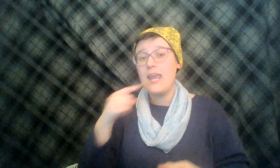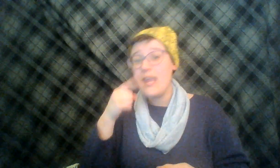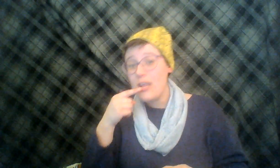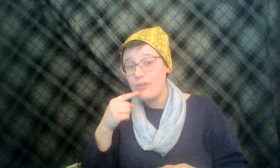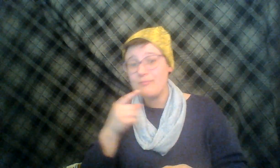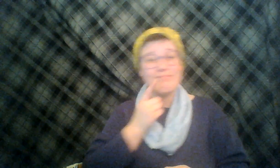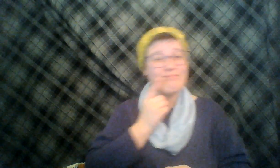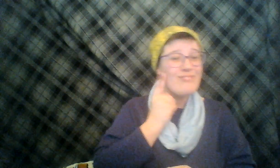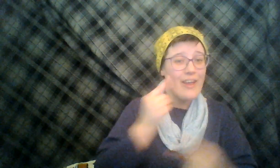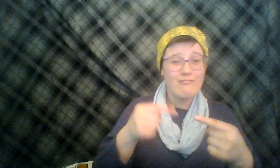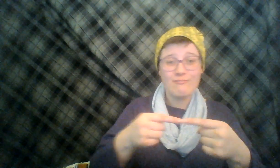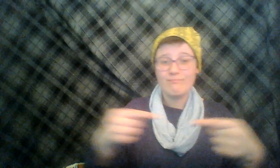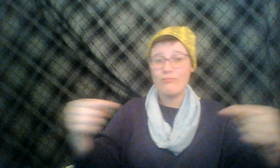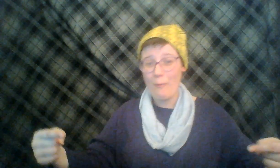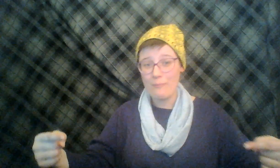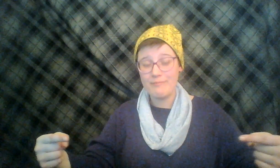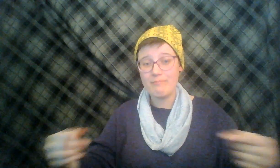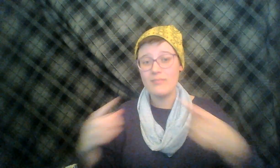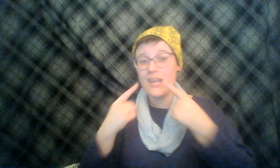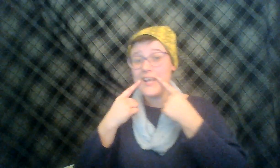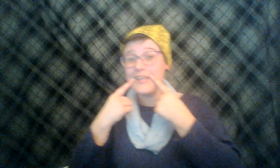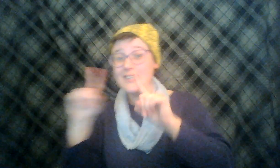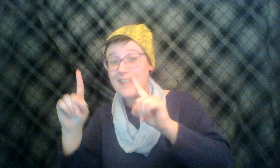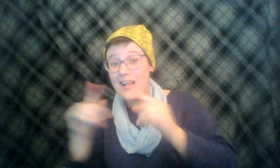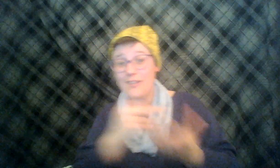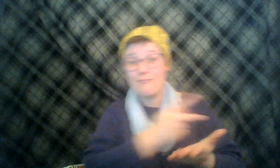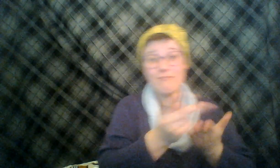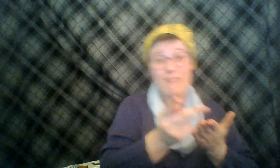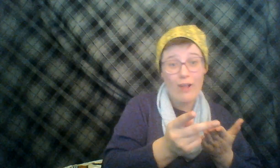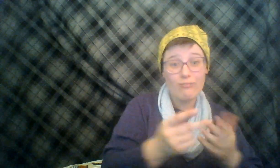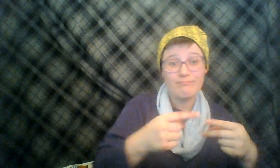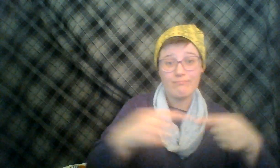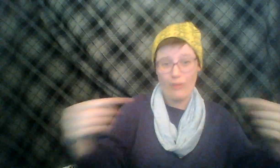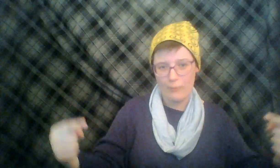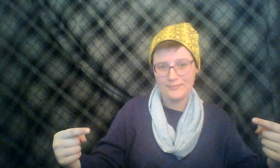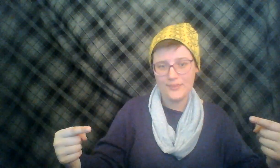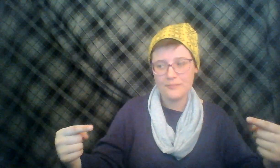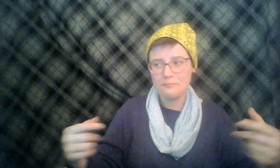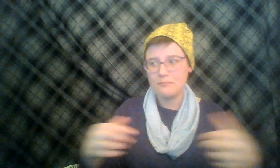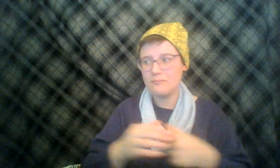Hearing and Deaf are opposites. Success and Failure are opposites.